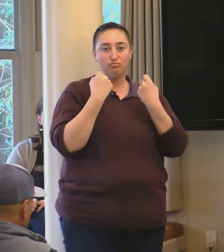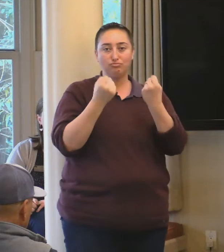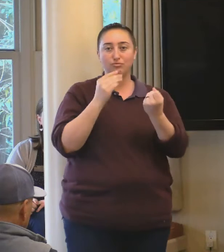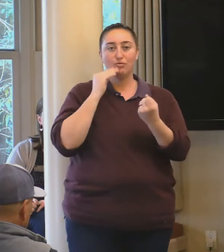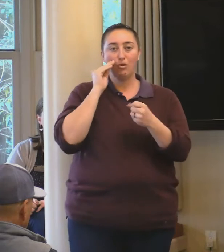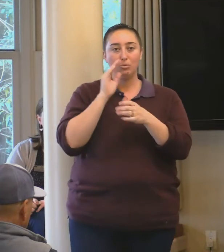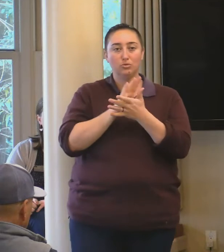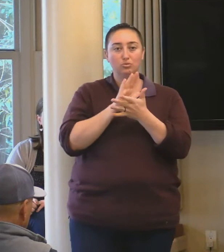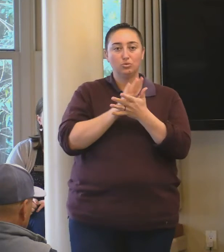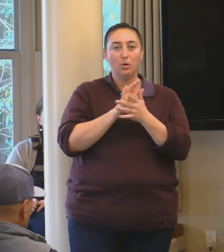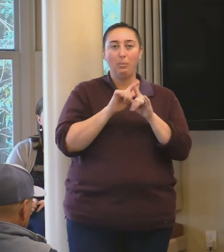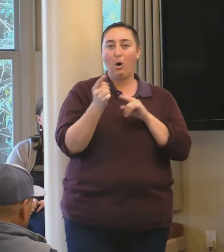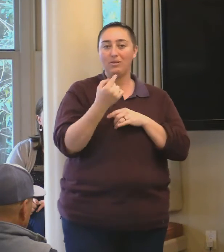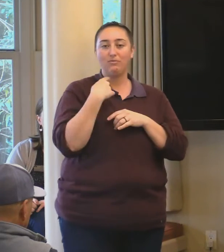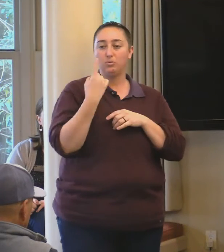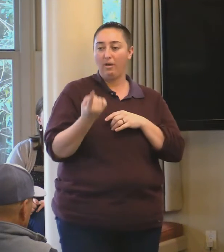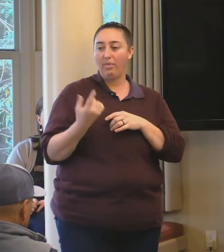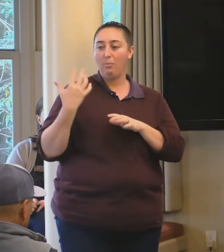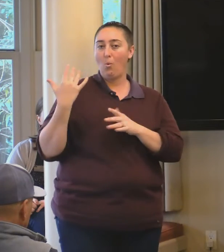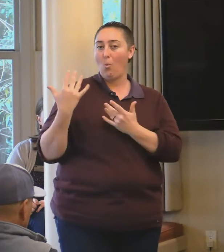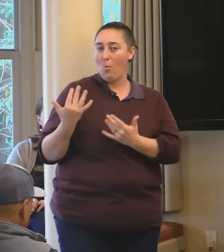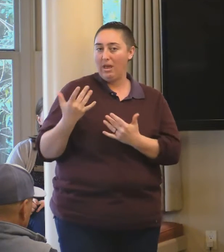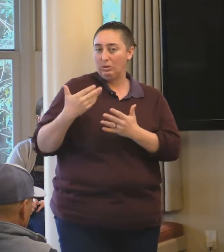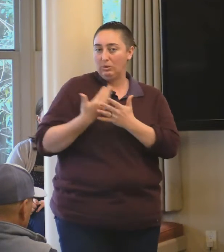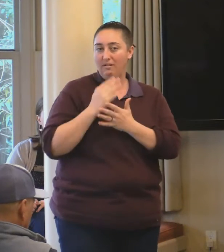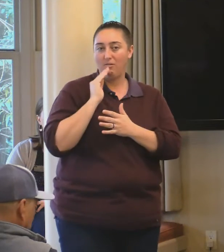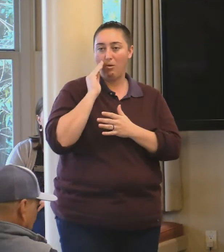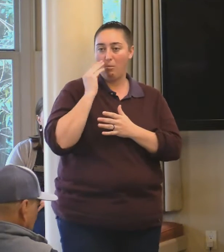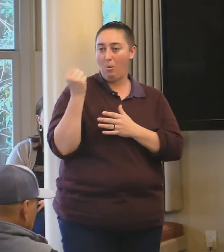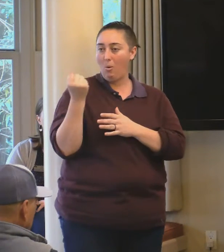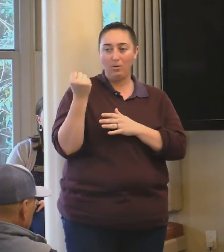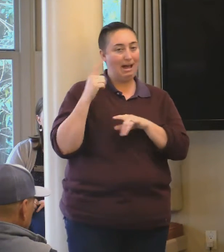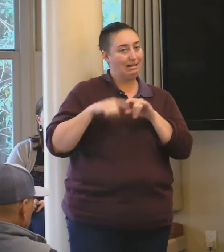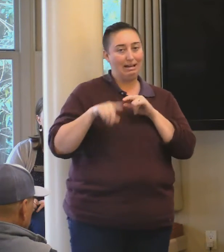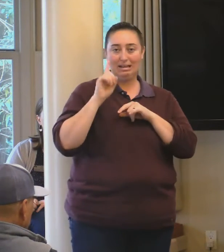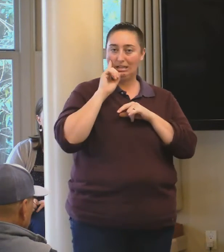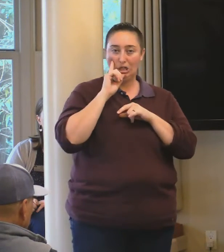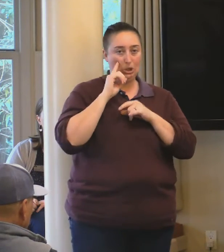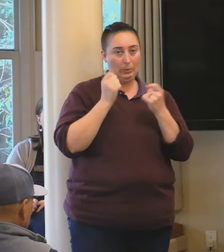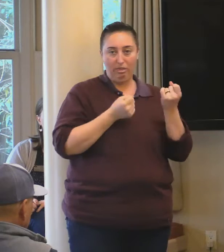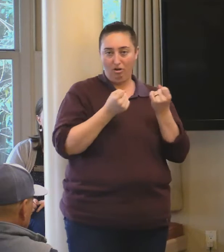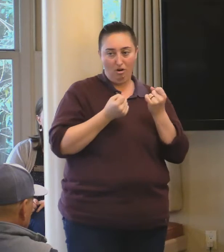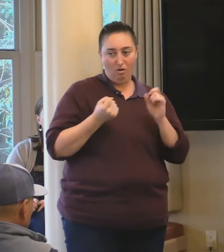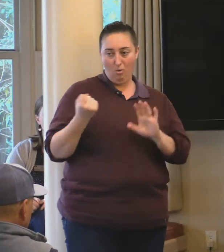way home from school but always have to tell them to wait until I get home because I